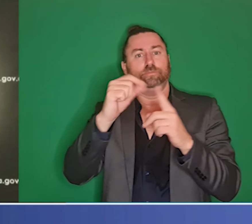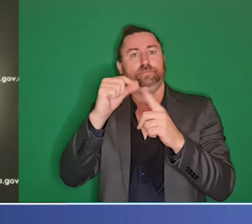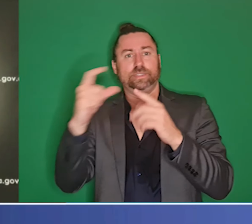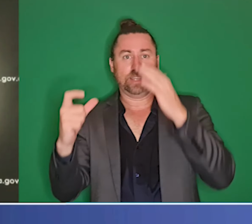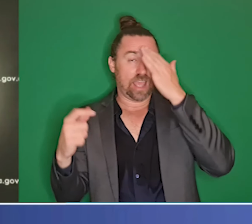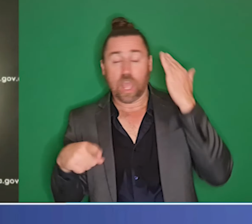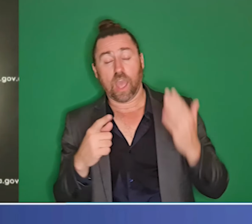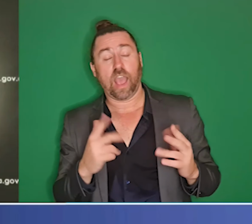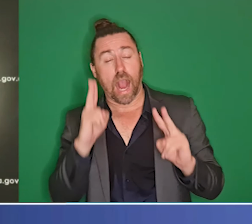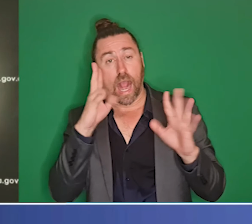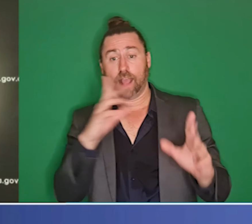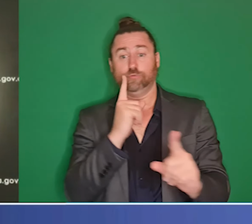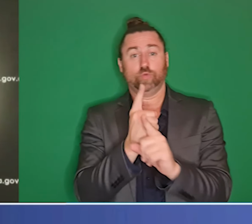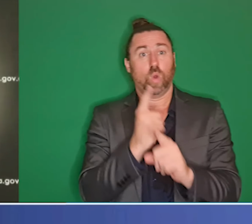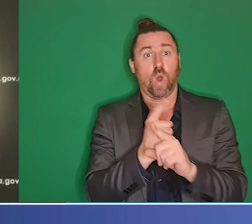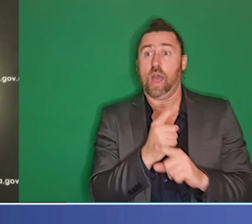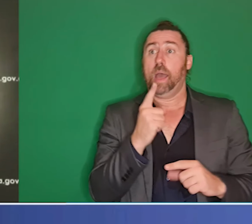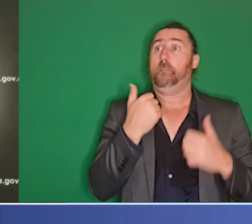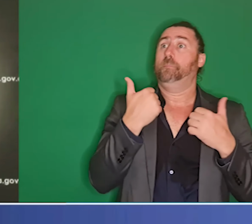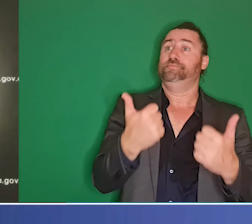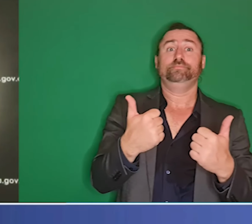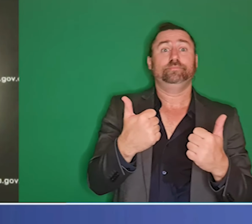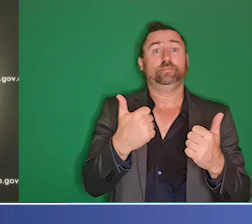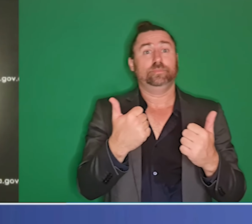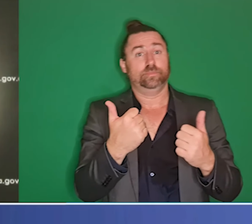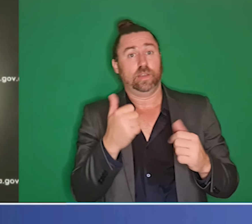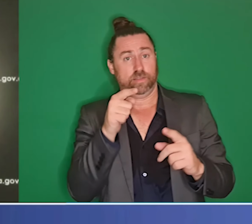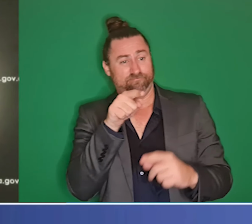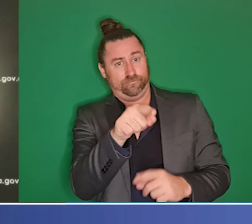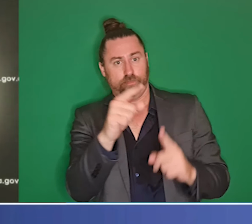that one of the things that's protected Australia is the use of PCR tests.